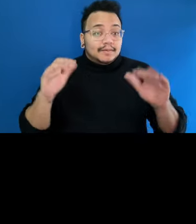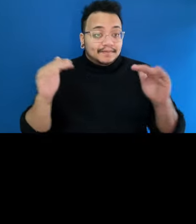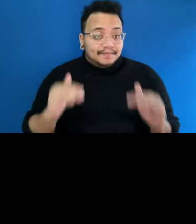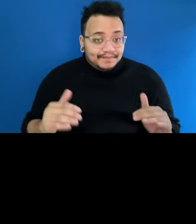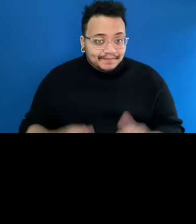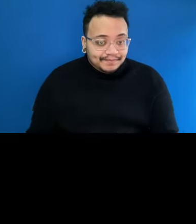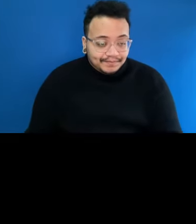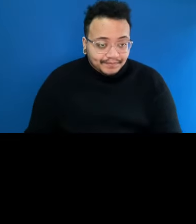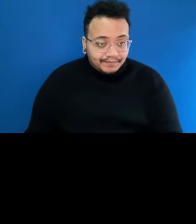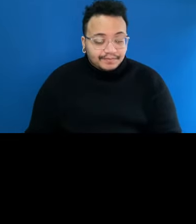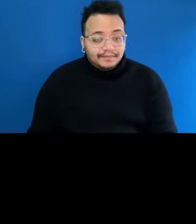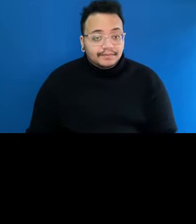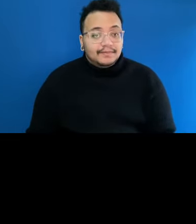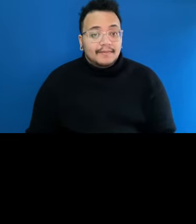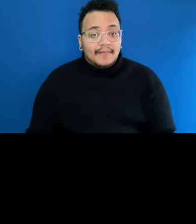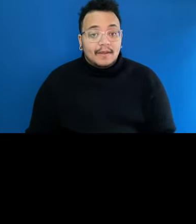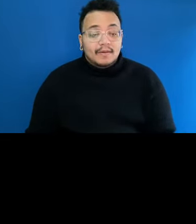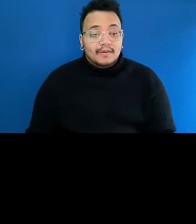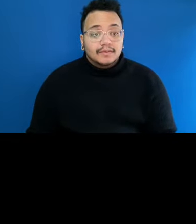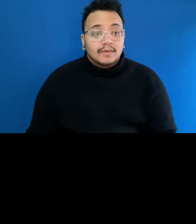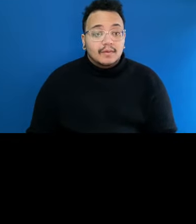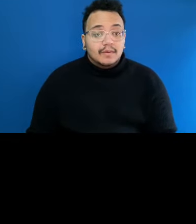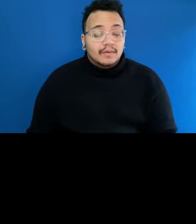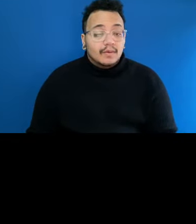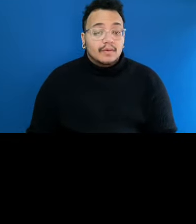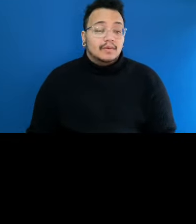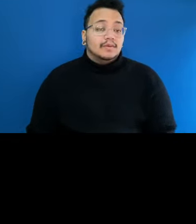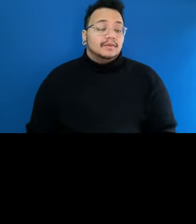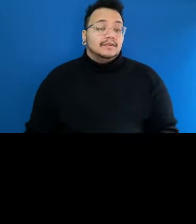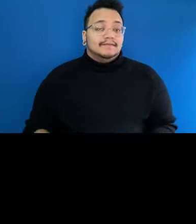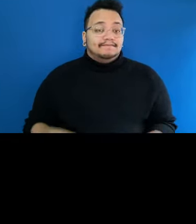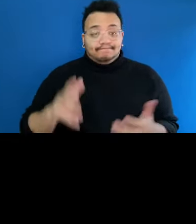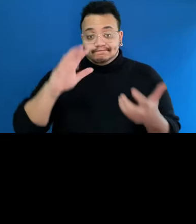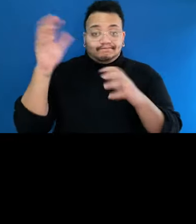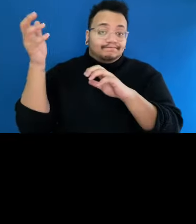Those adverse childhood experiences were totaled up.